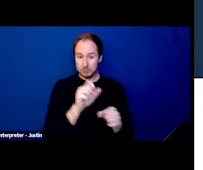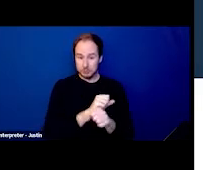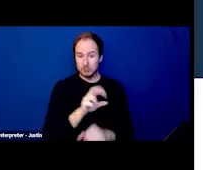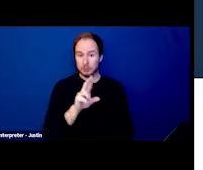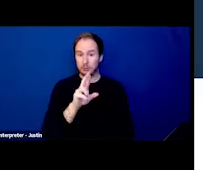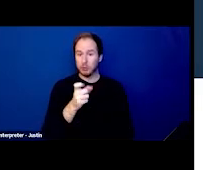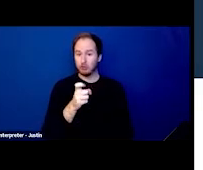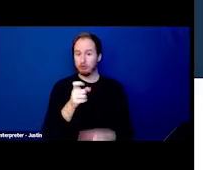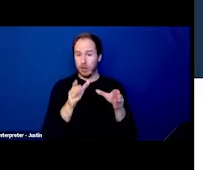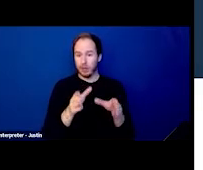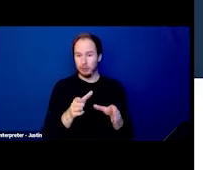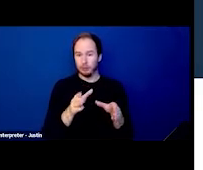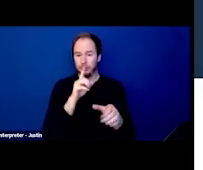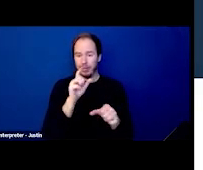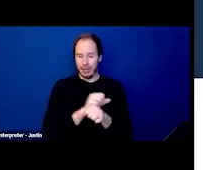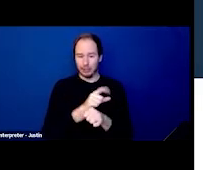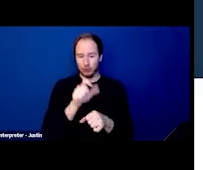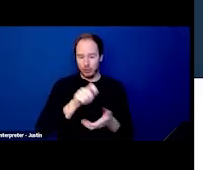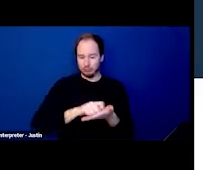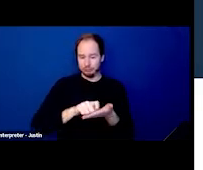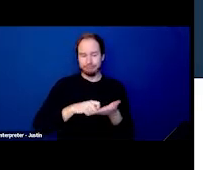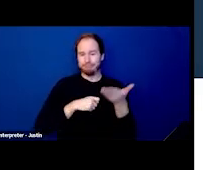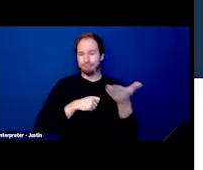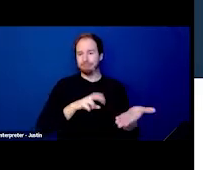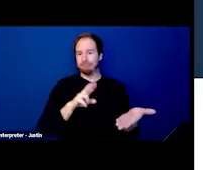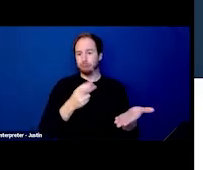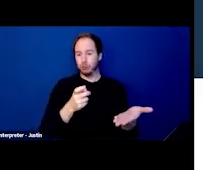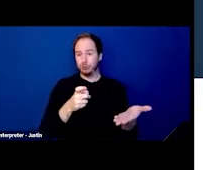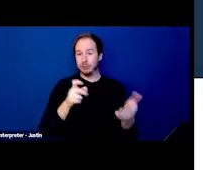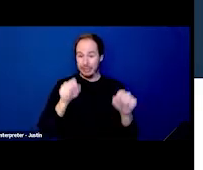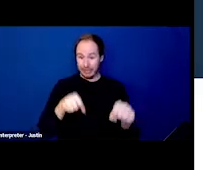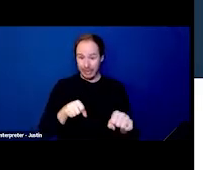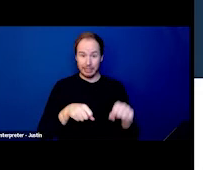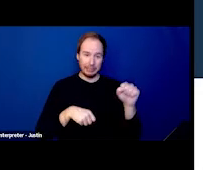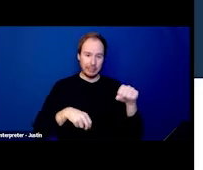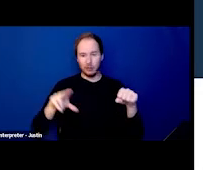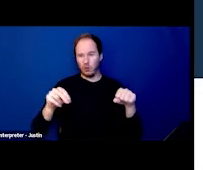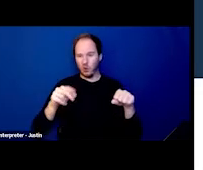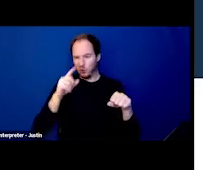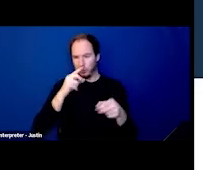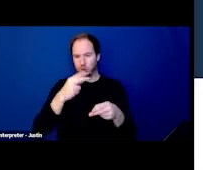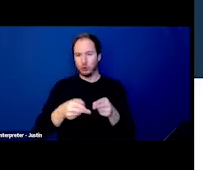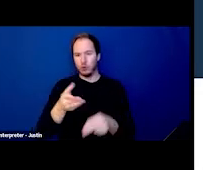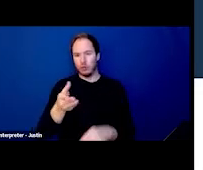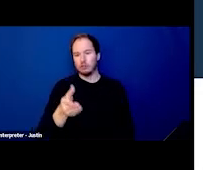So if you're able to prescribe medication, that would be great to know. So if folks could just respond with a yes or no, that would be really helpful too.